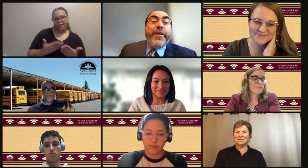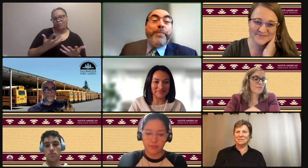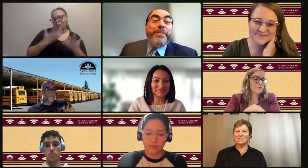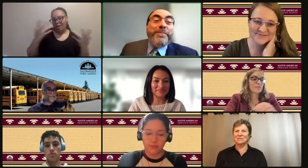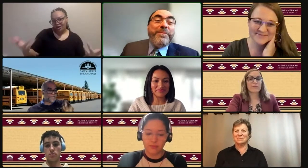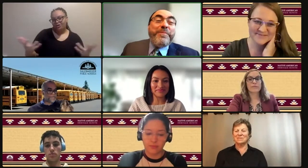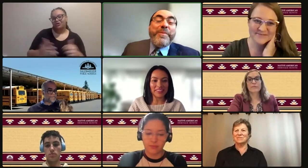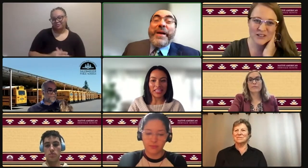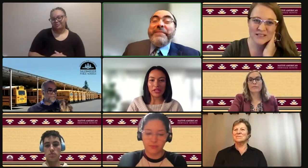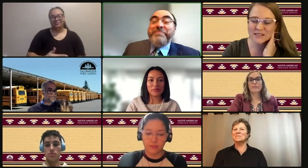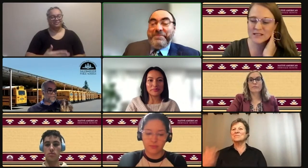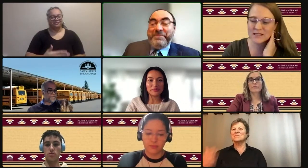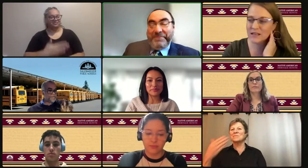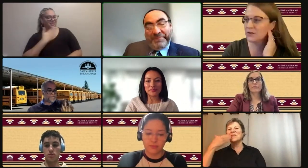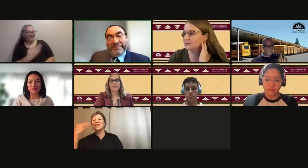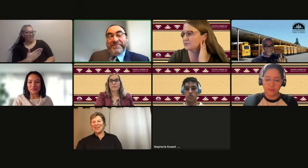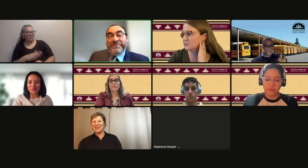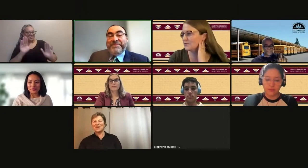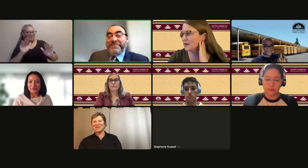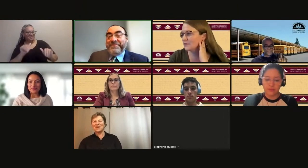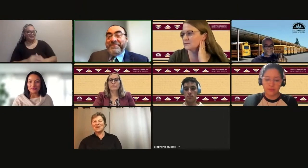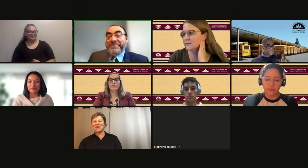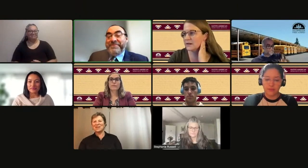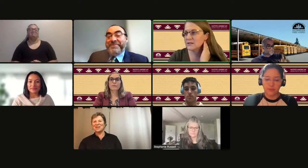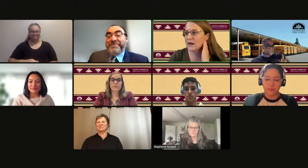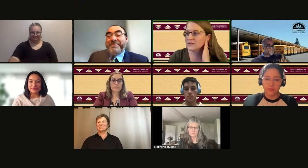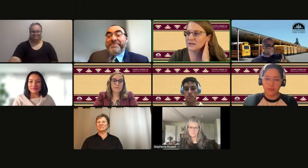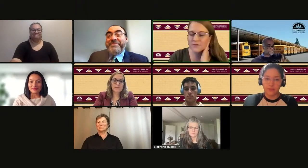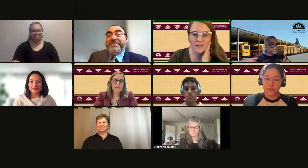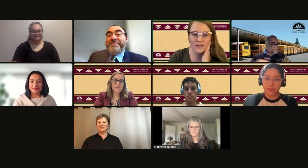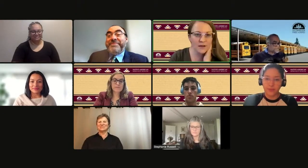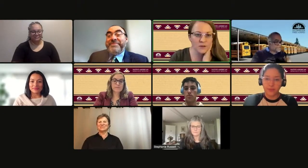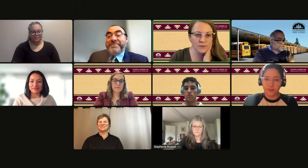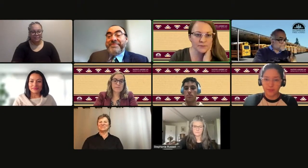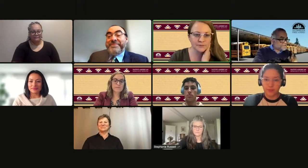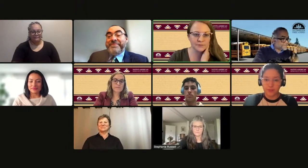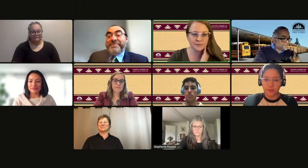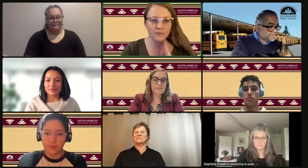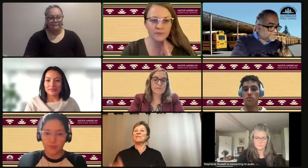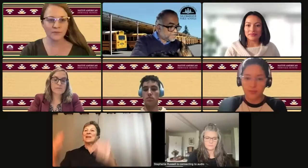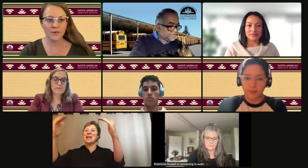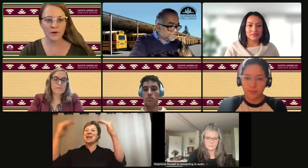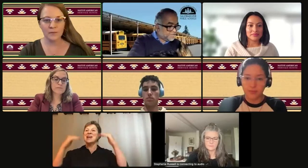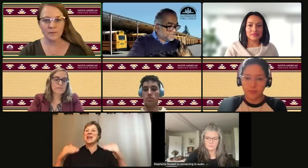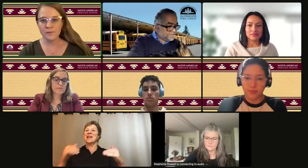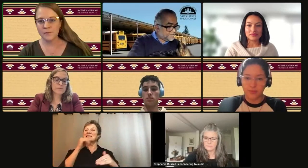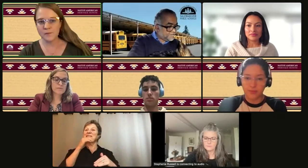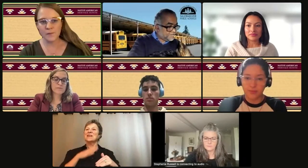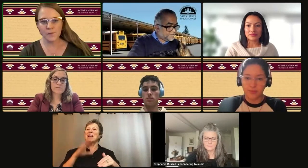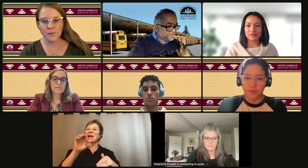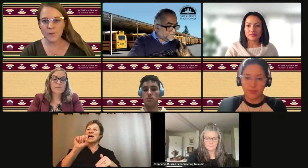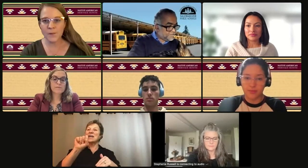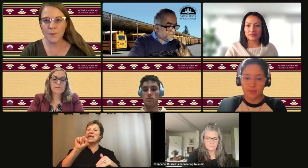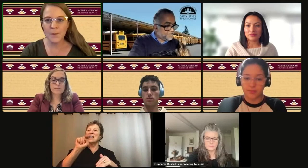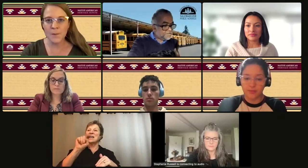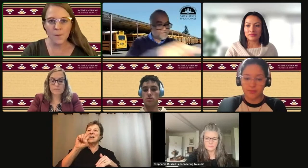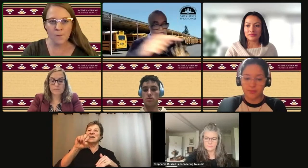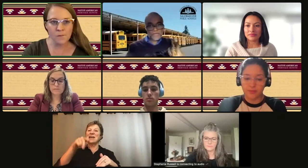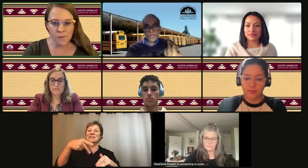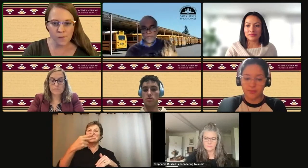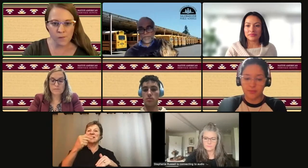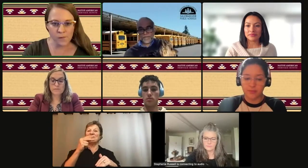INTEREST FOR BEING HERE TODAY.